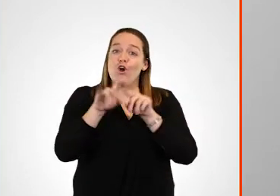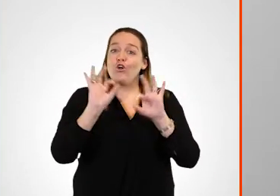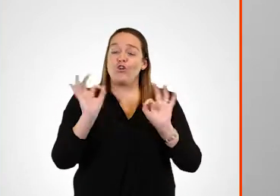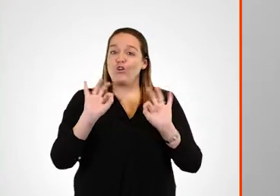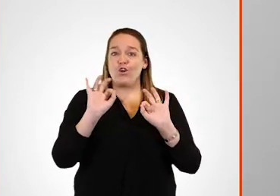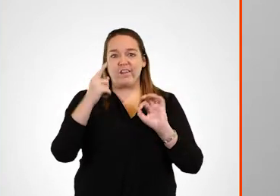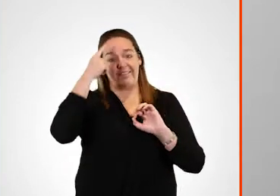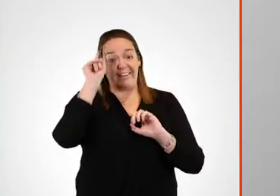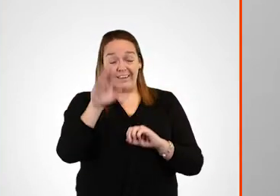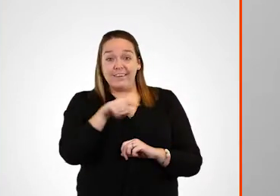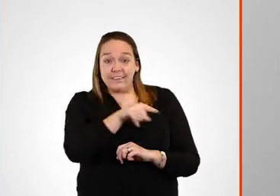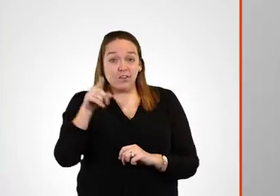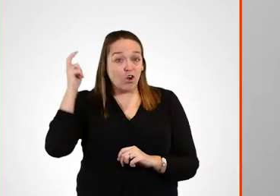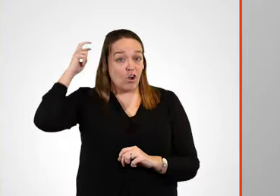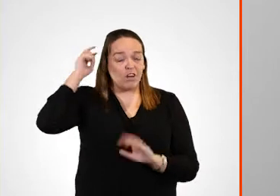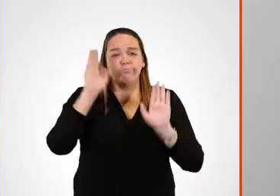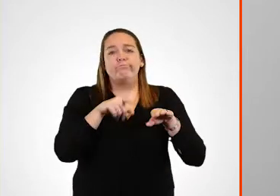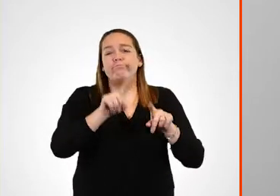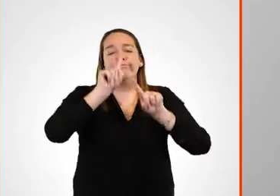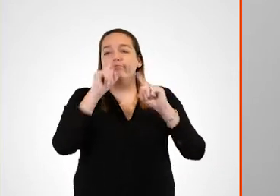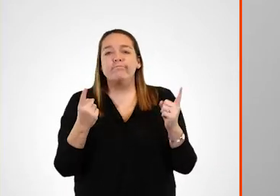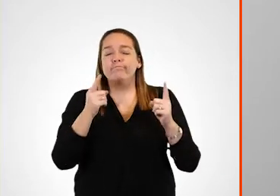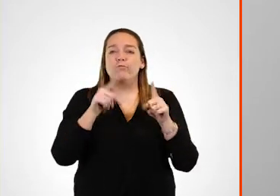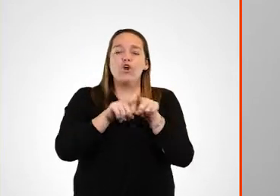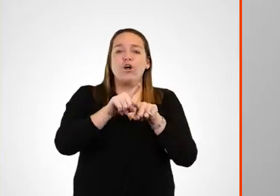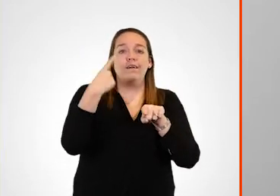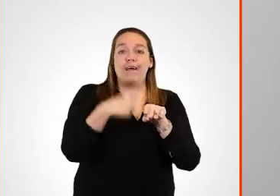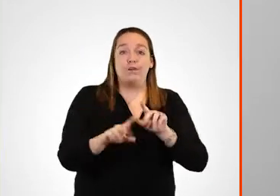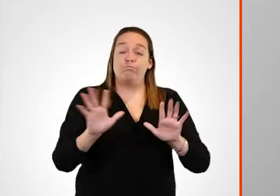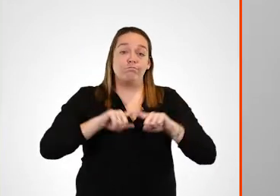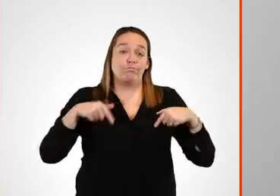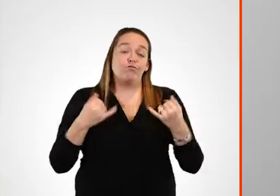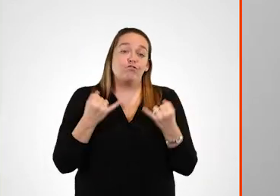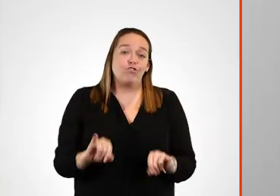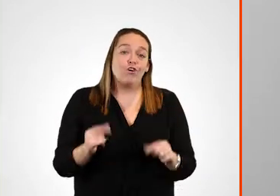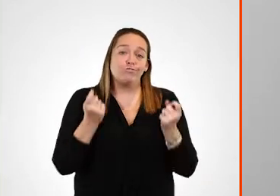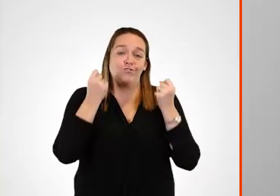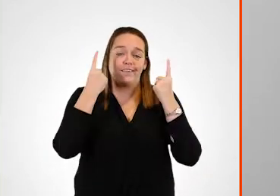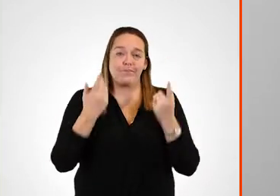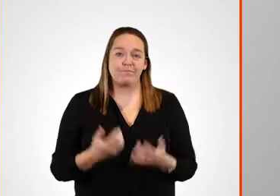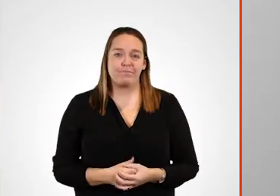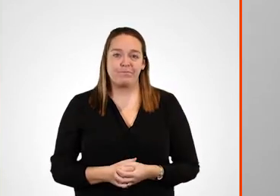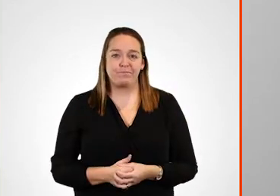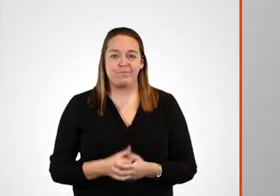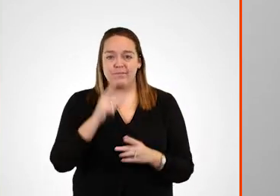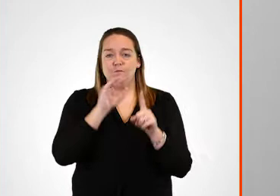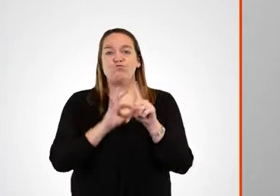how children with cochlear implants can improve their abilities in spoken language.